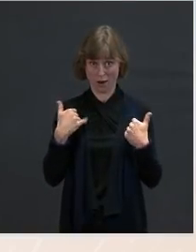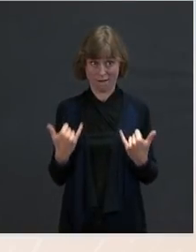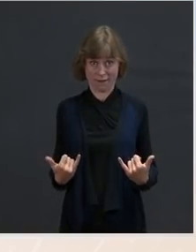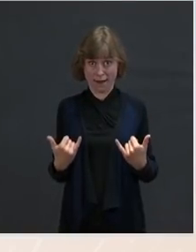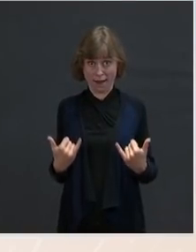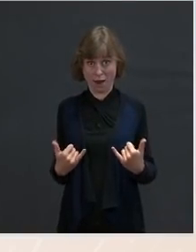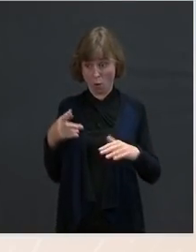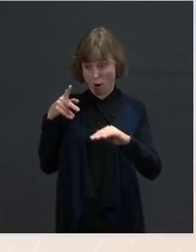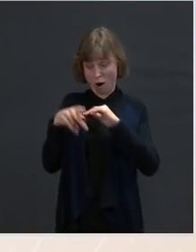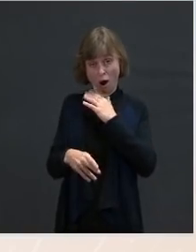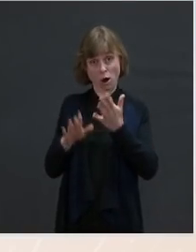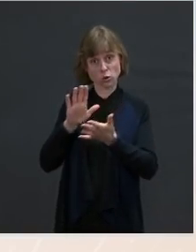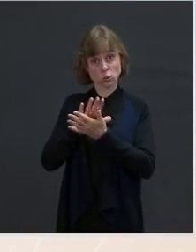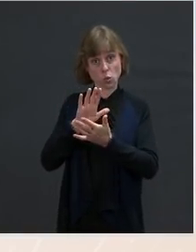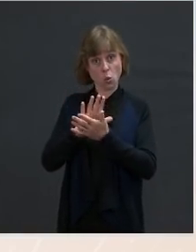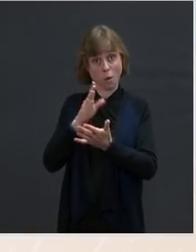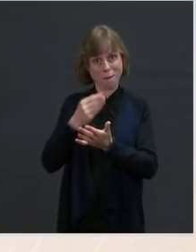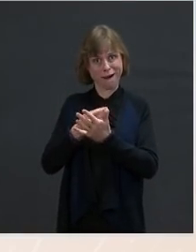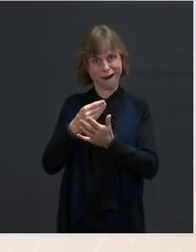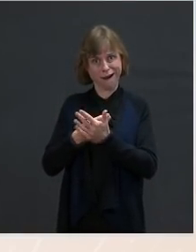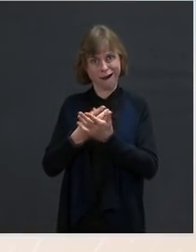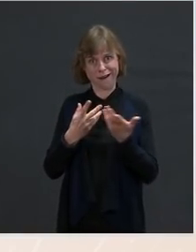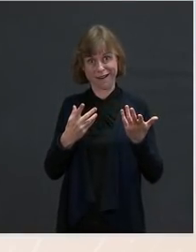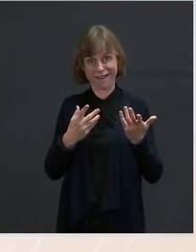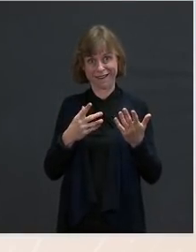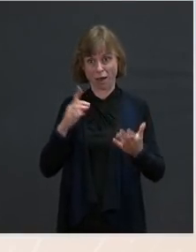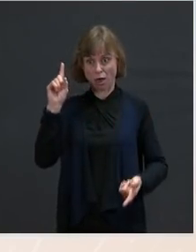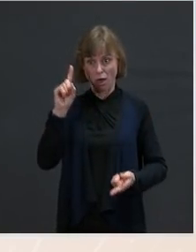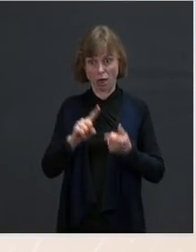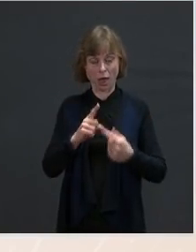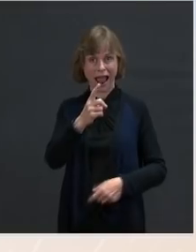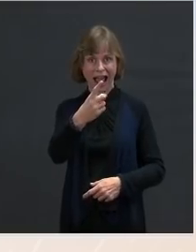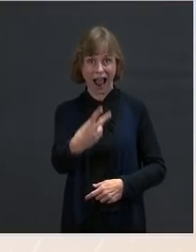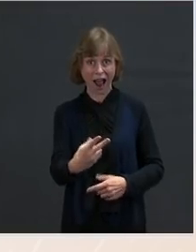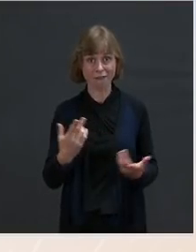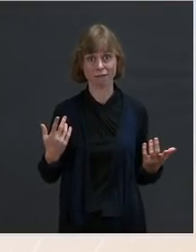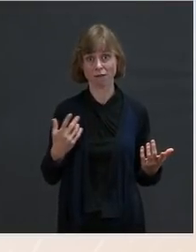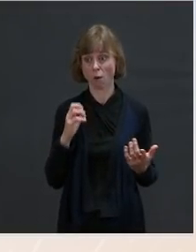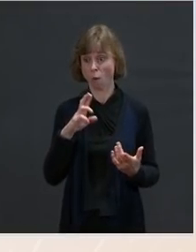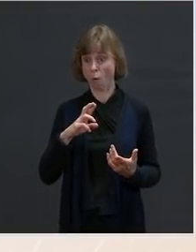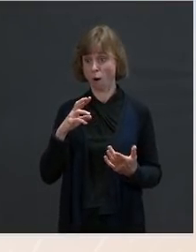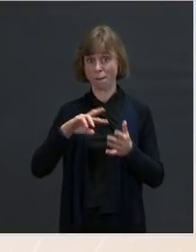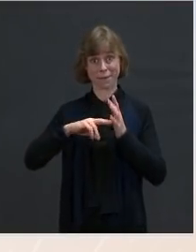Would only half of the schools that need funding get funding? Would only half of the people who are uninsur-